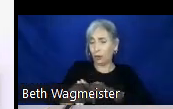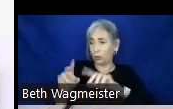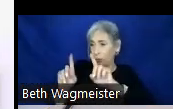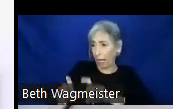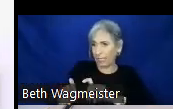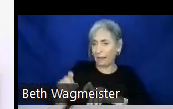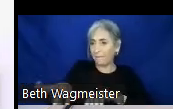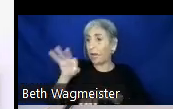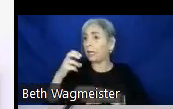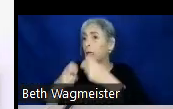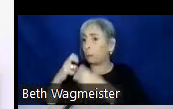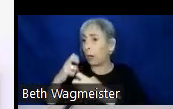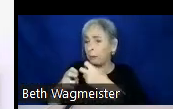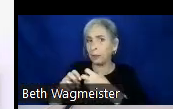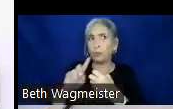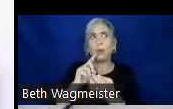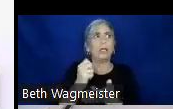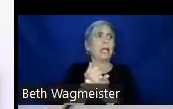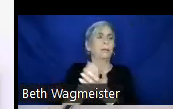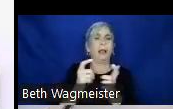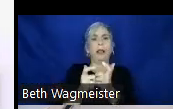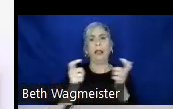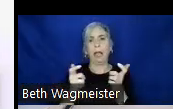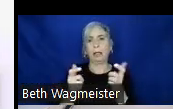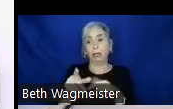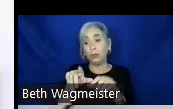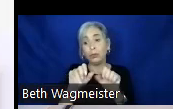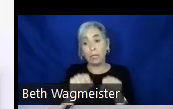That is, again, really helpful. Even though you can't test accessibility automatically,